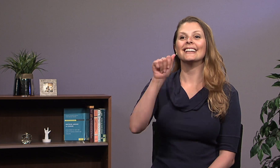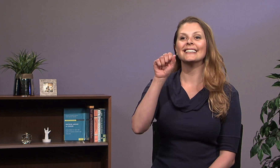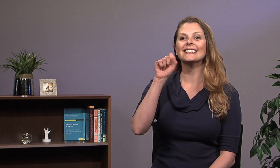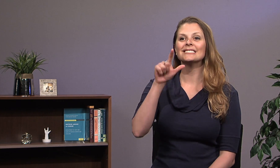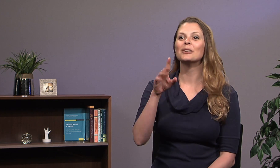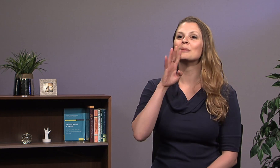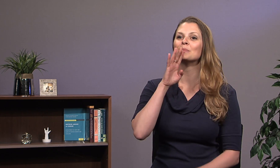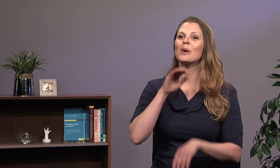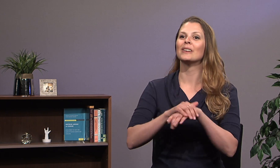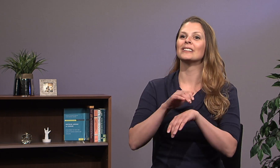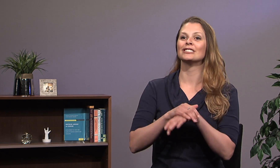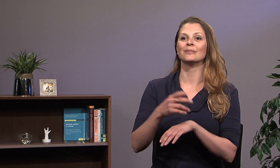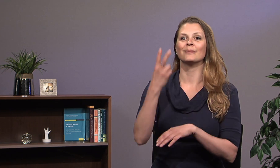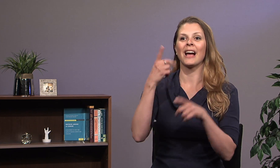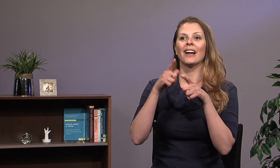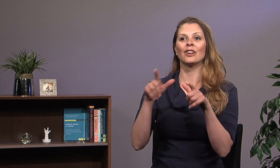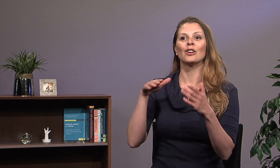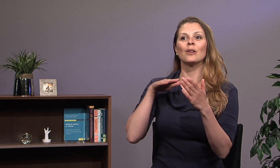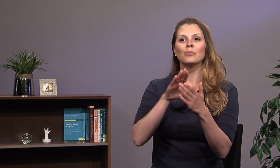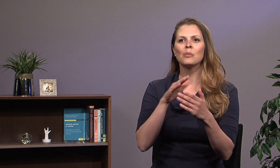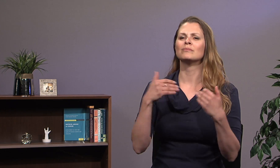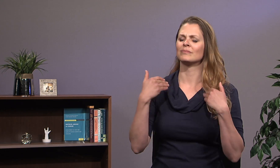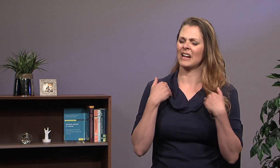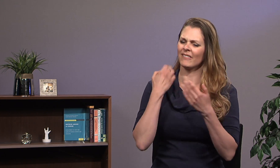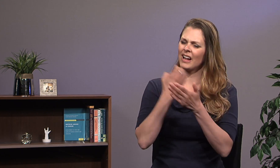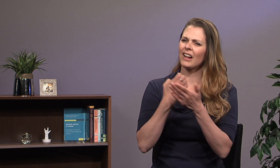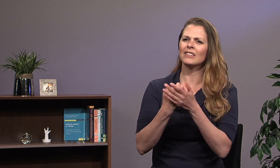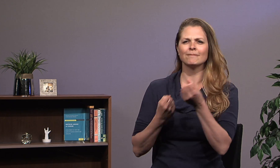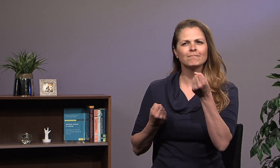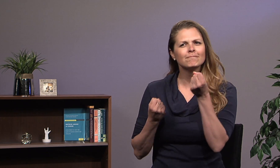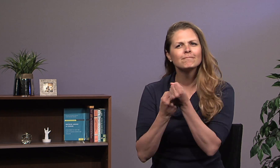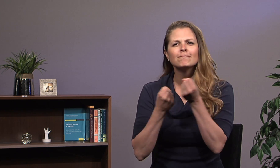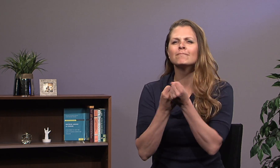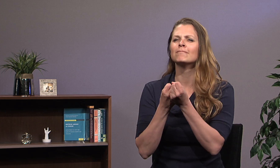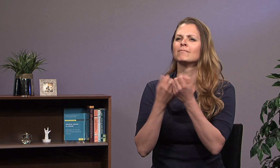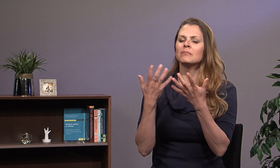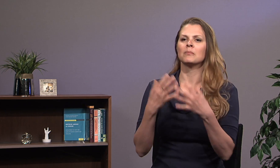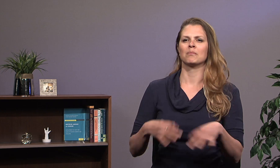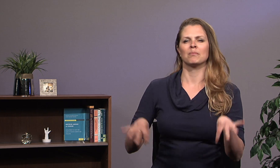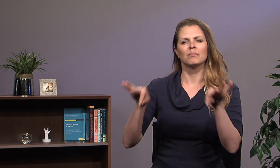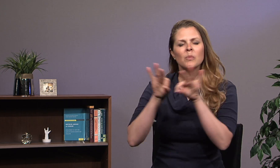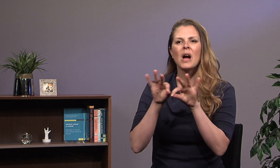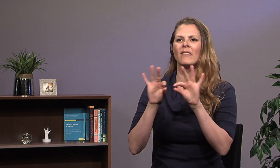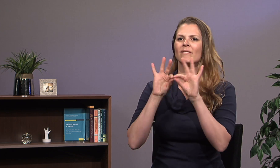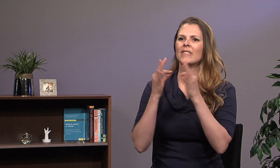An ASL and spoken English bilingual approach supports evidence showing the importance of families